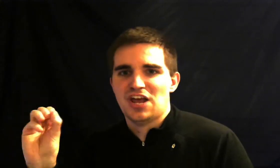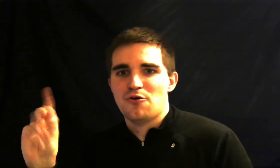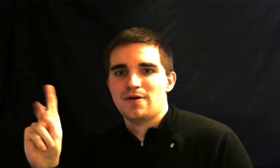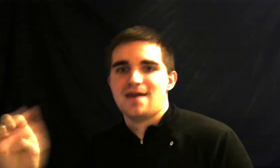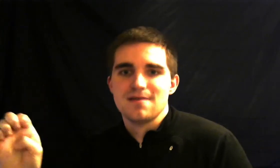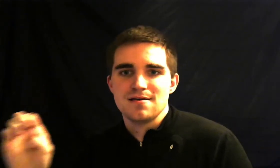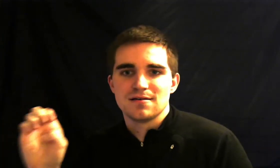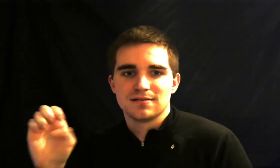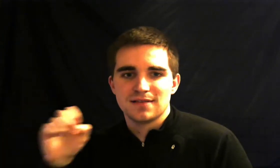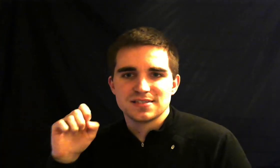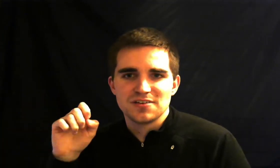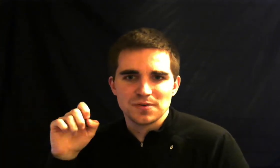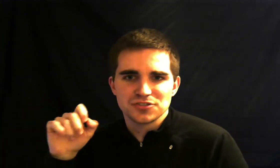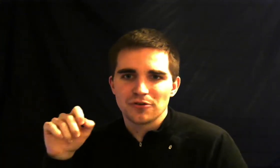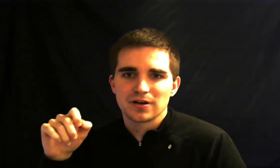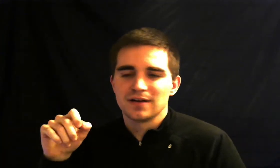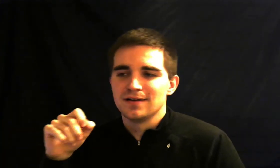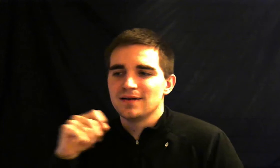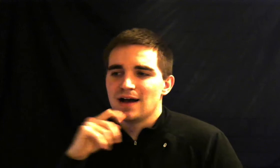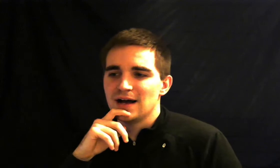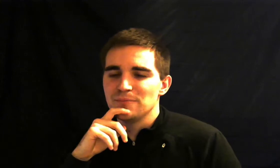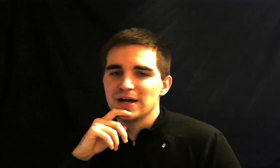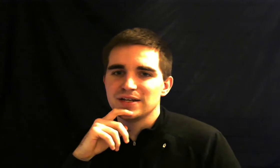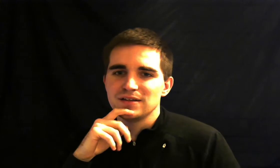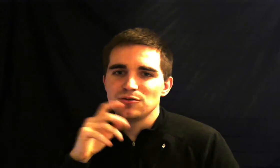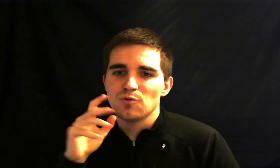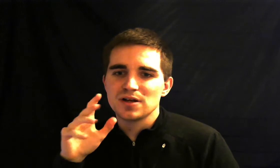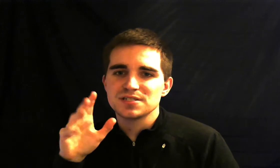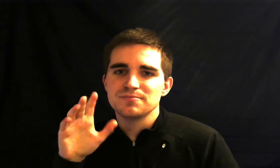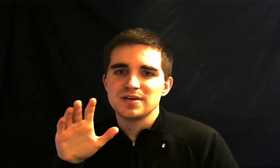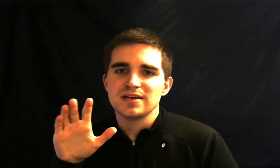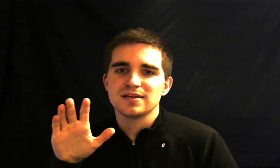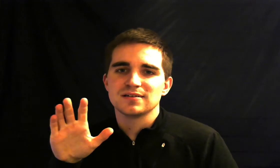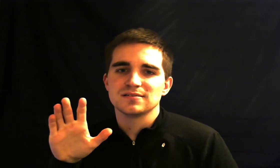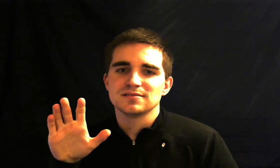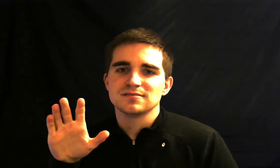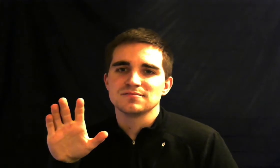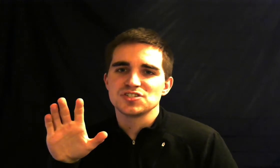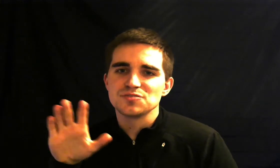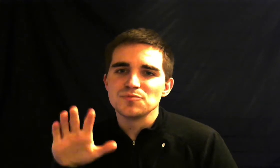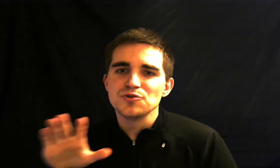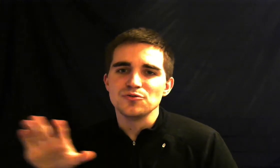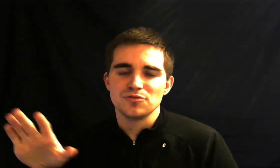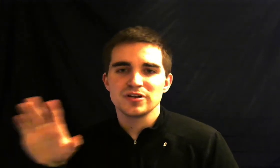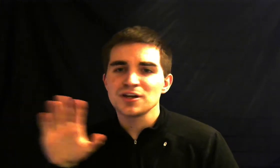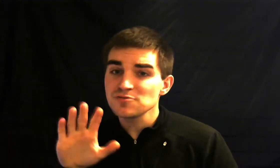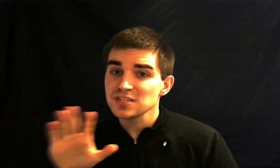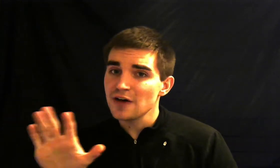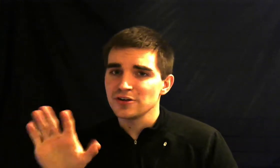J-O-K-E that's how you spell joke but you want to be smooth you can go slower you